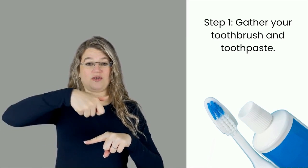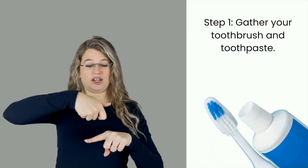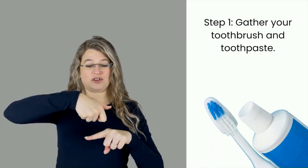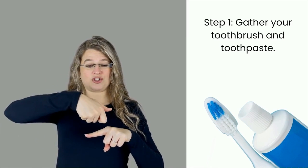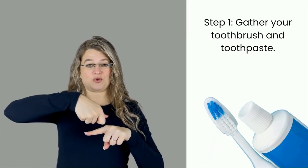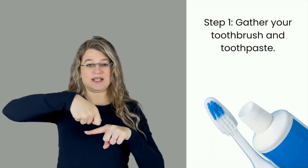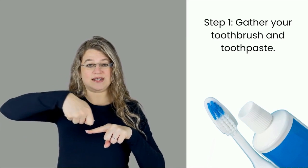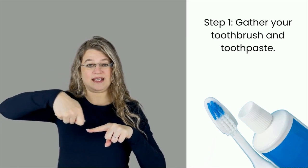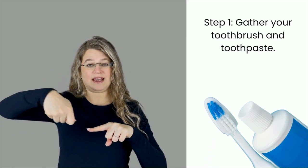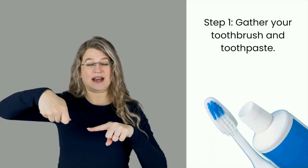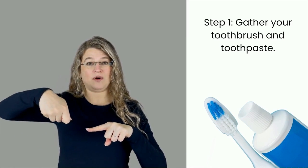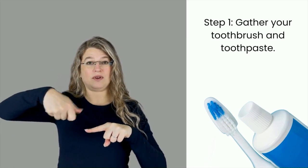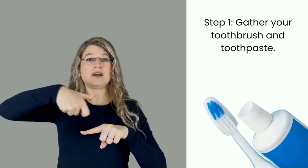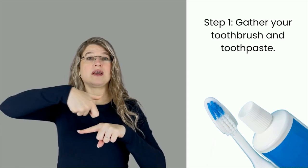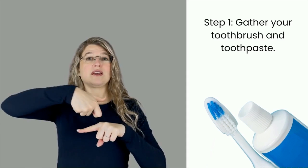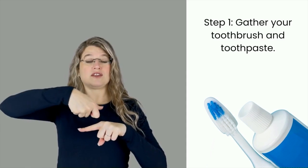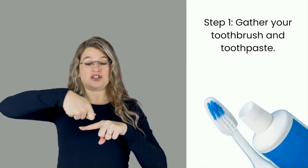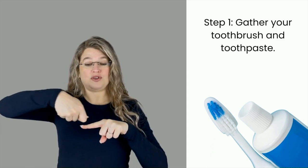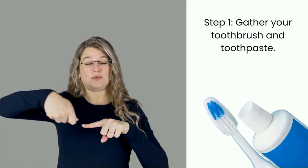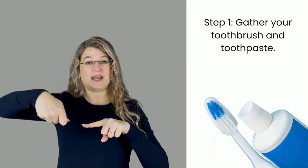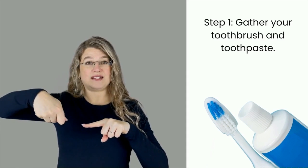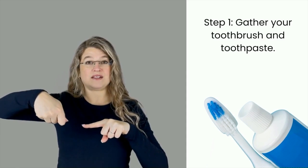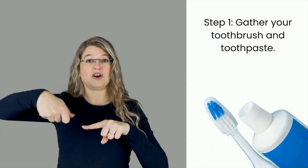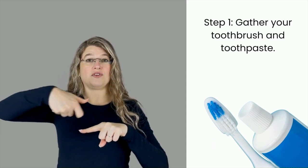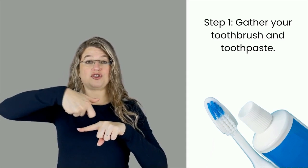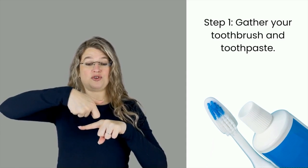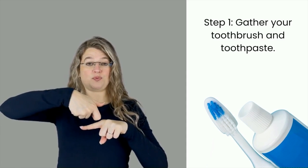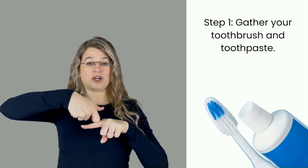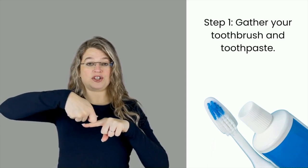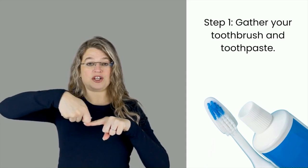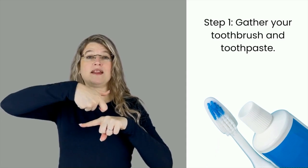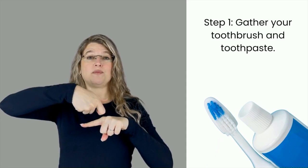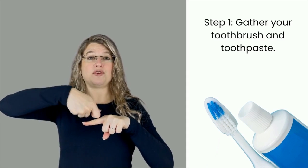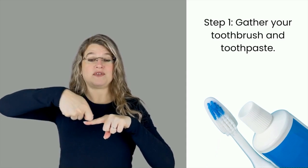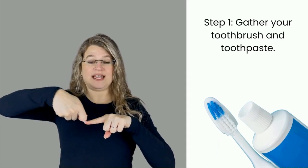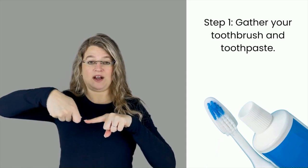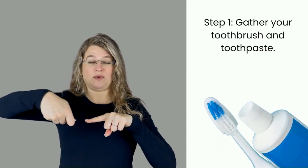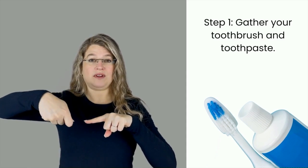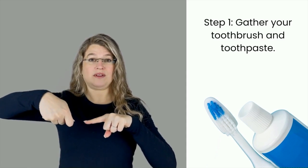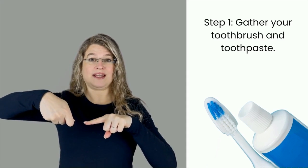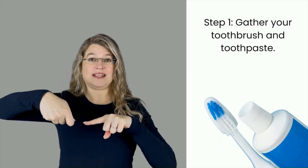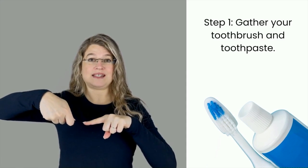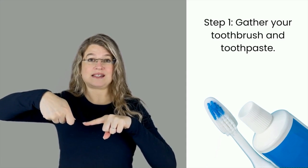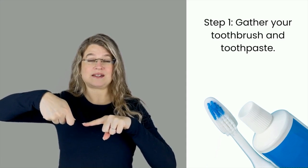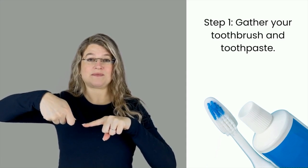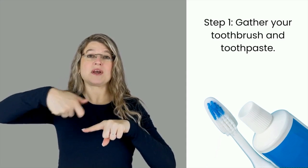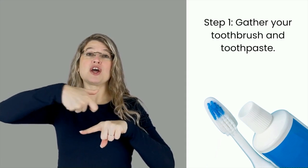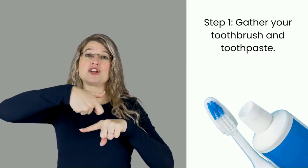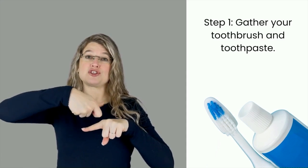like you're squeezing out the toothpaste on the toothbrush and then move down like this.